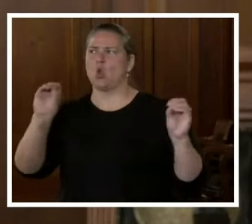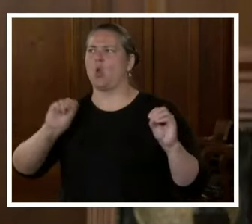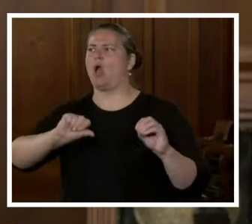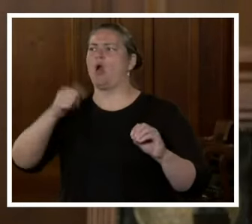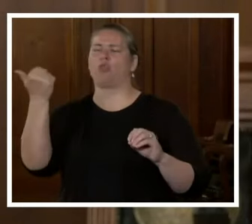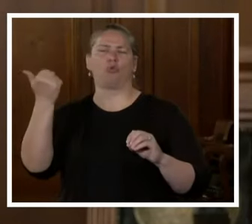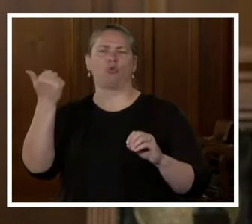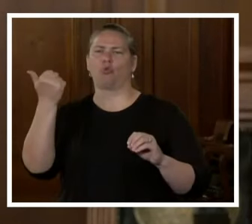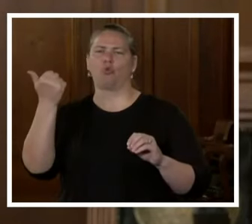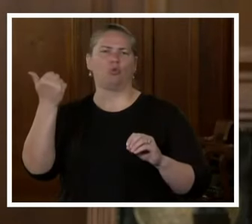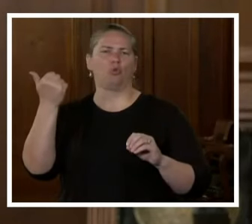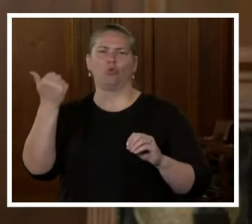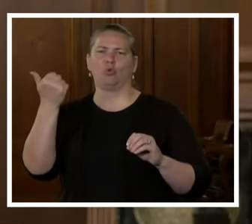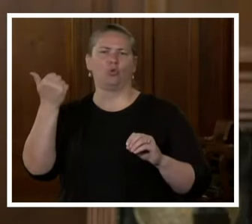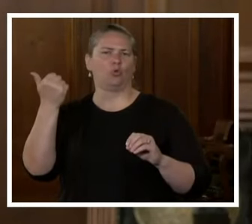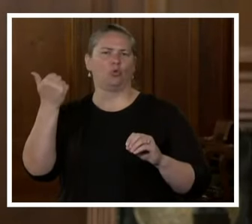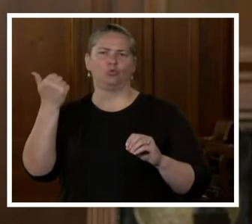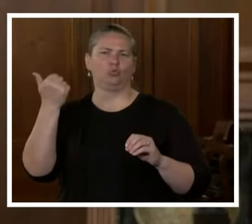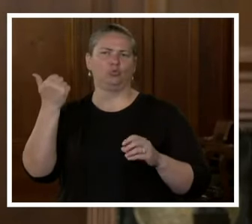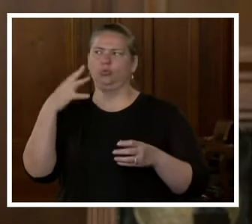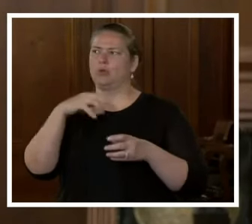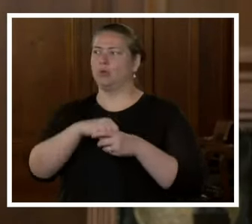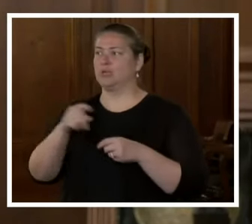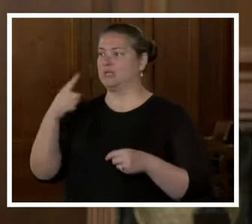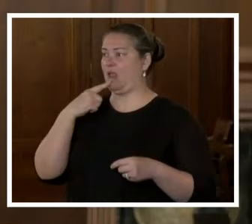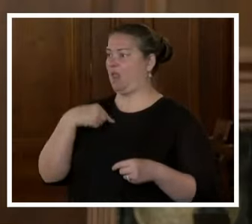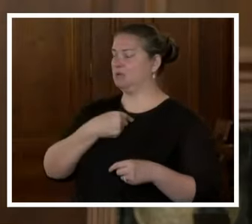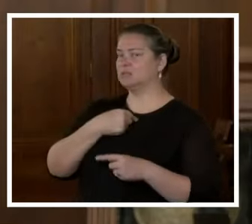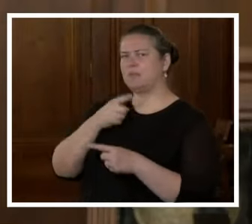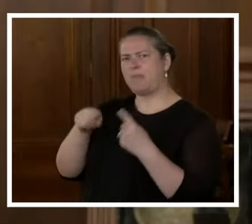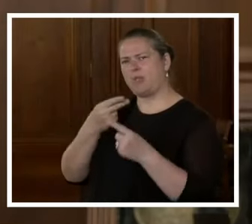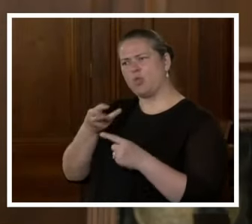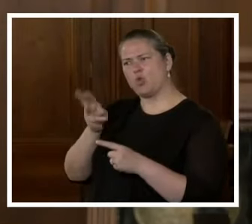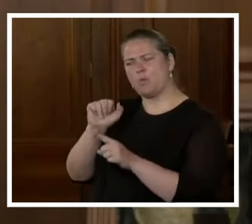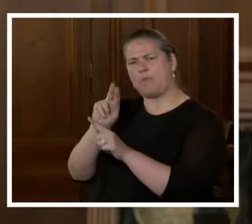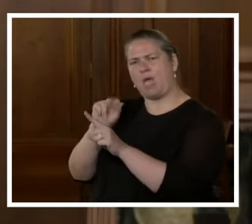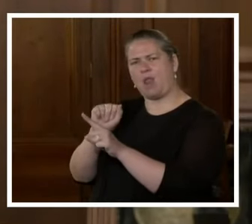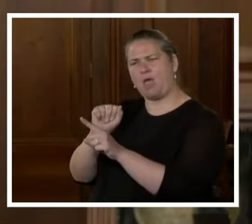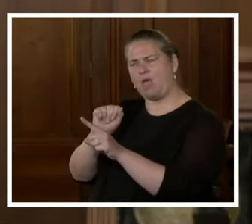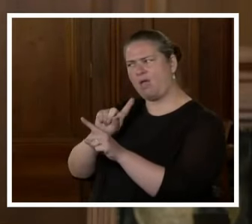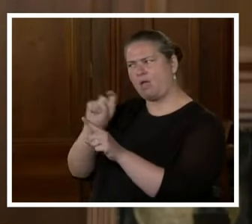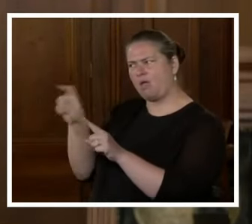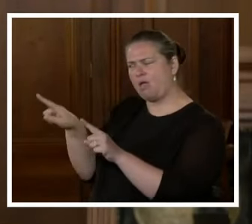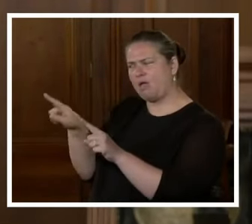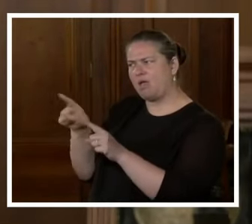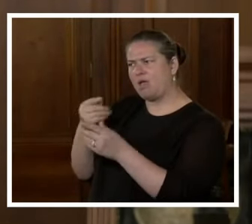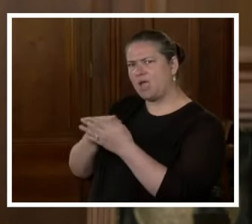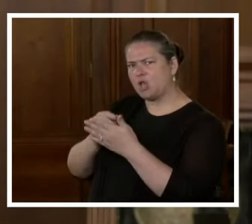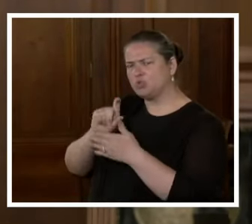REPRESENTS REAL OPPORTUNITY IN MANY DIFFERENT WAYS, NOT JUST AS A SPORTS COMPLEX BUT AS A PLACE